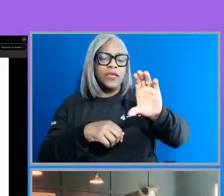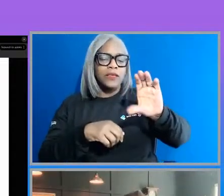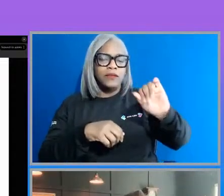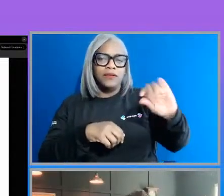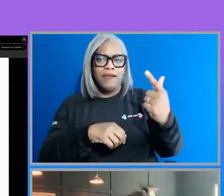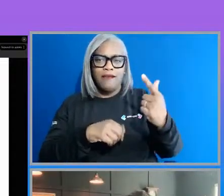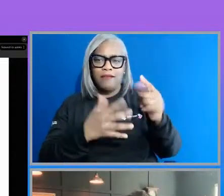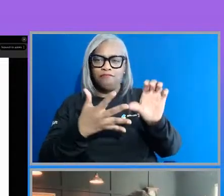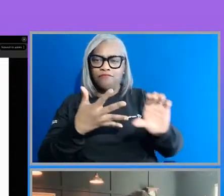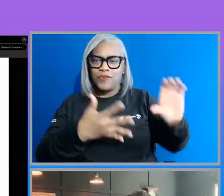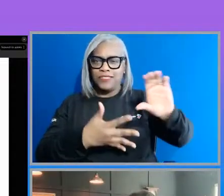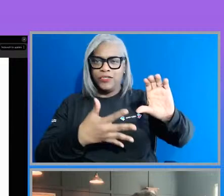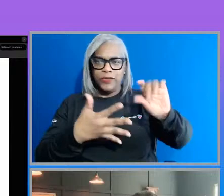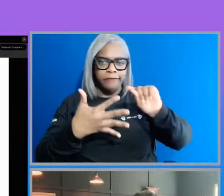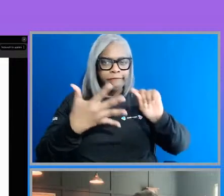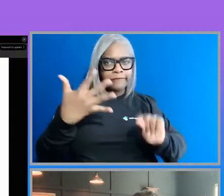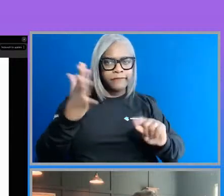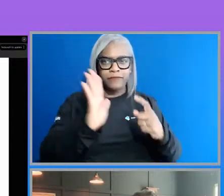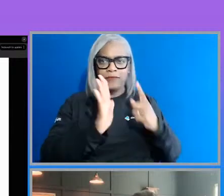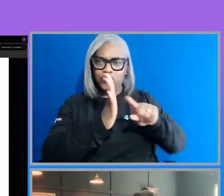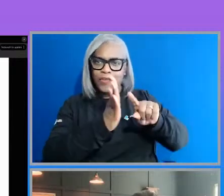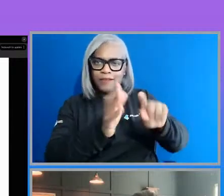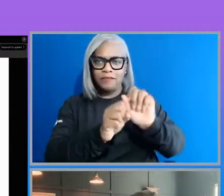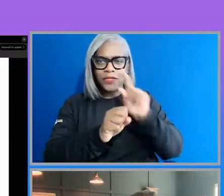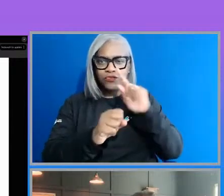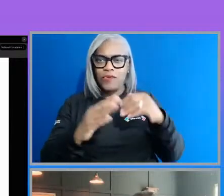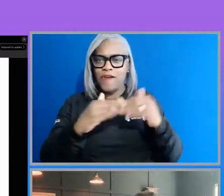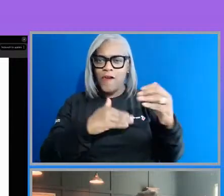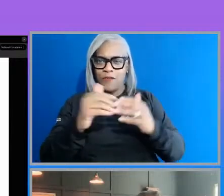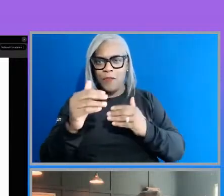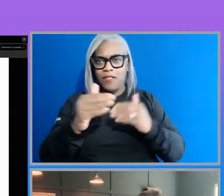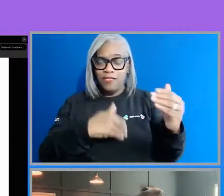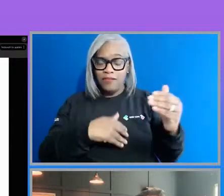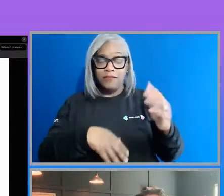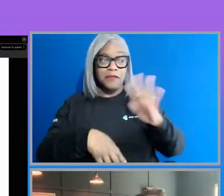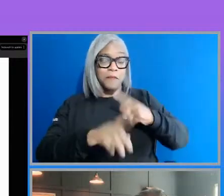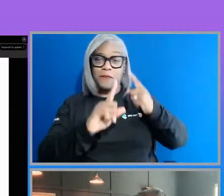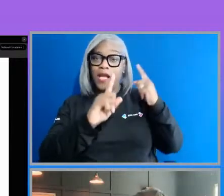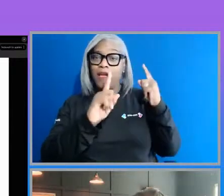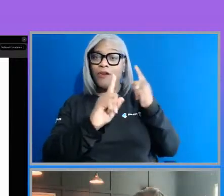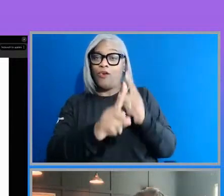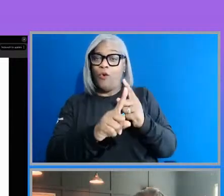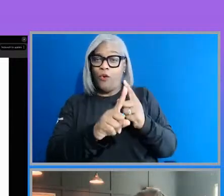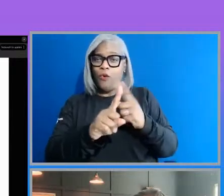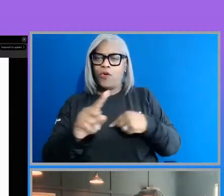criteria. Really make sure you feel comfortable with this. And my goal is at the end of this presentation, you have